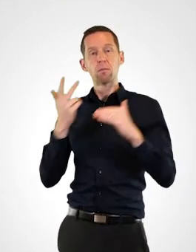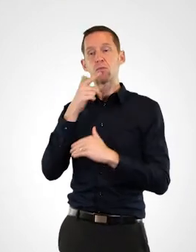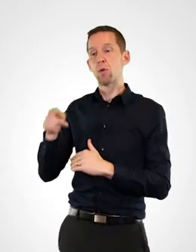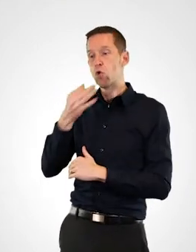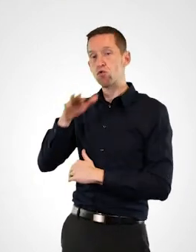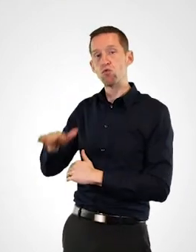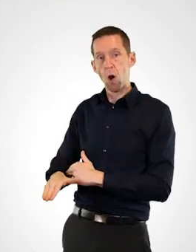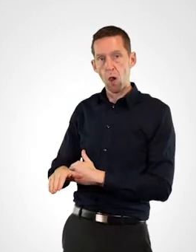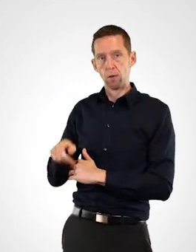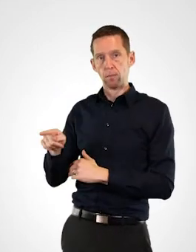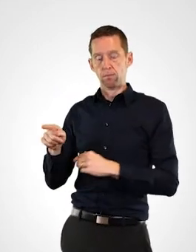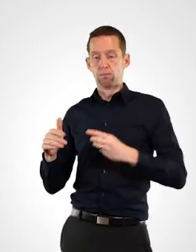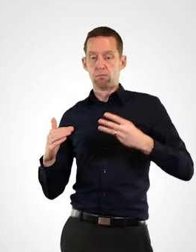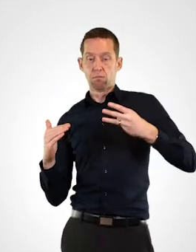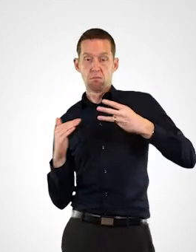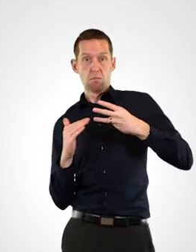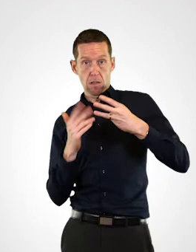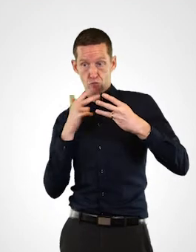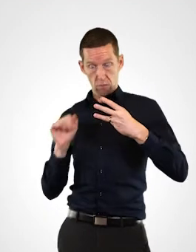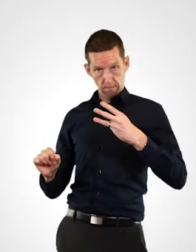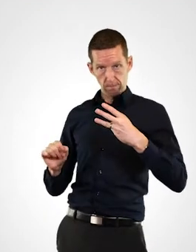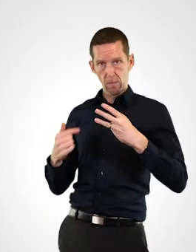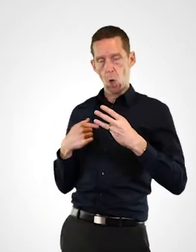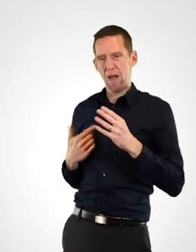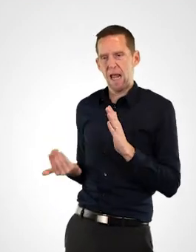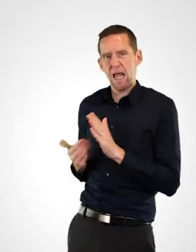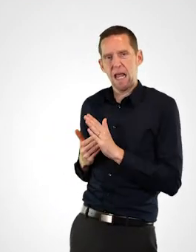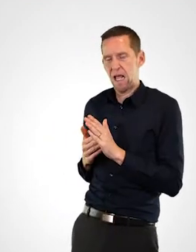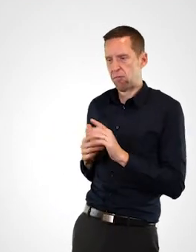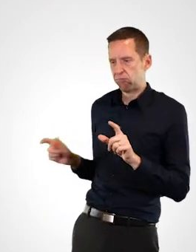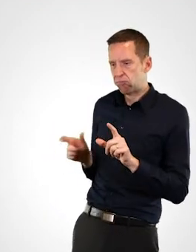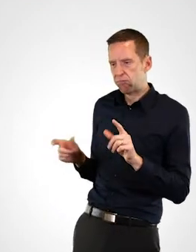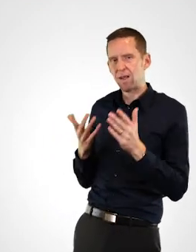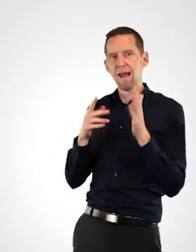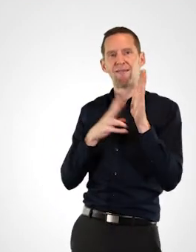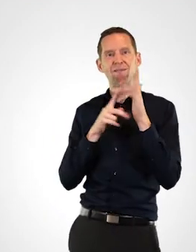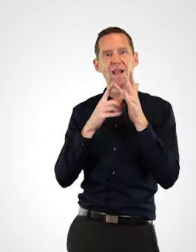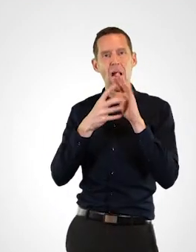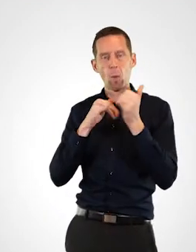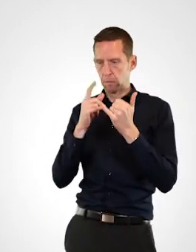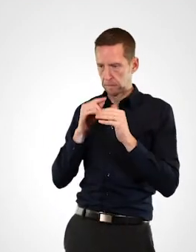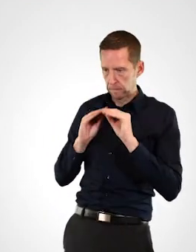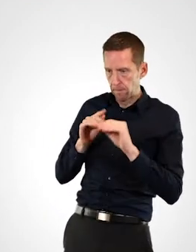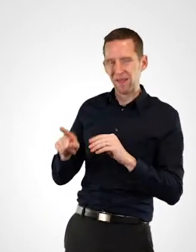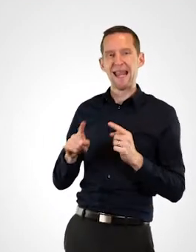For example, if the child is at the pre-canonical level, we try to introduce a variety of vowels so they learn how to say "e"s